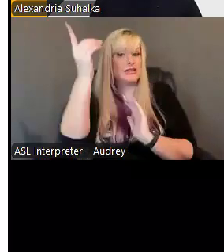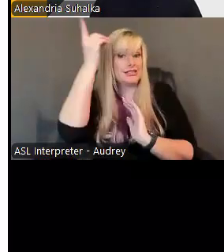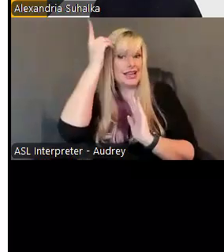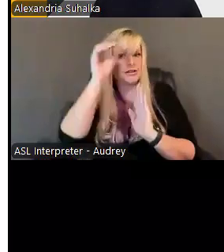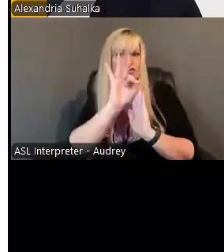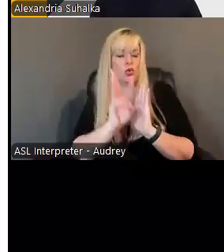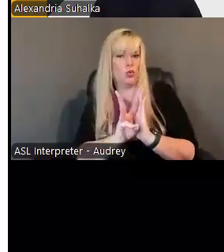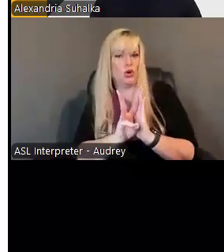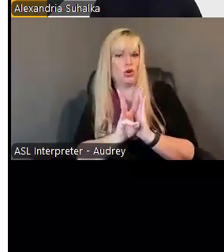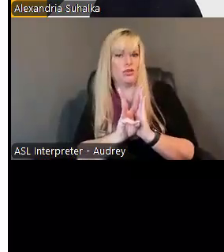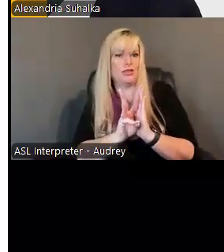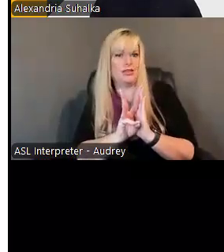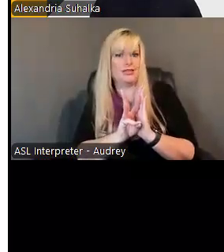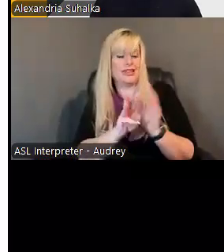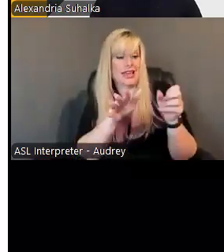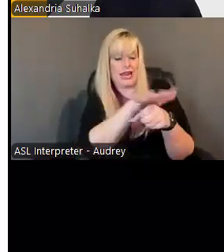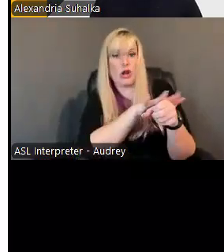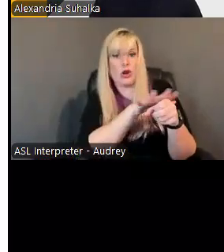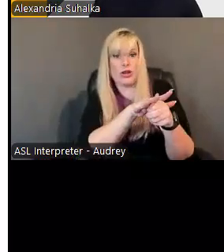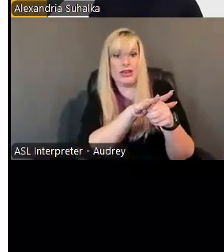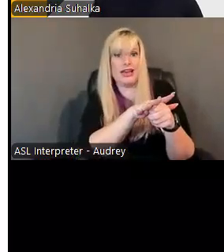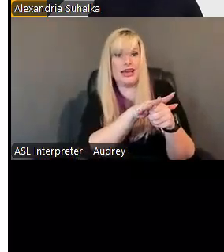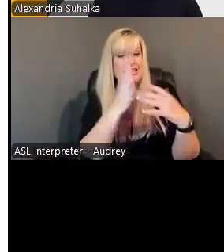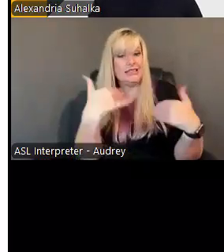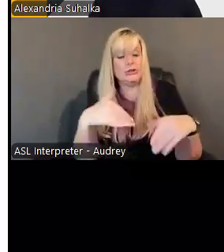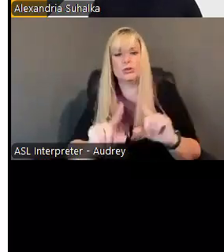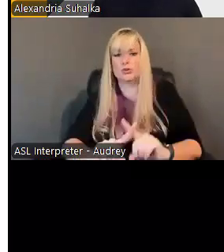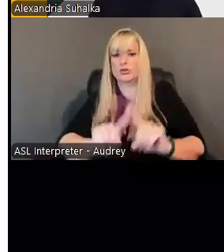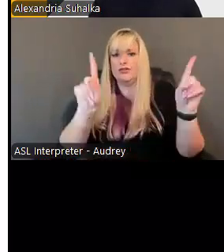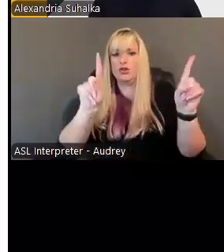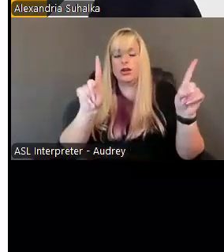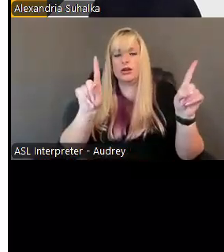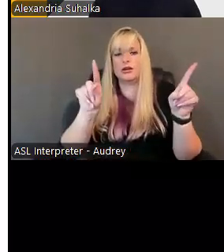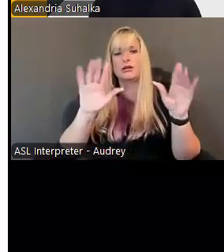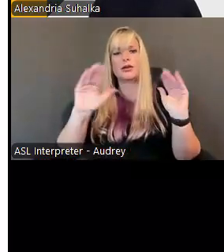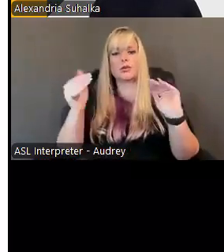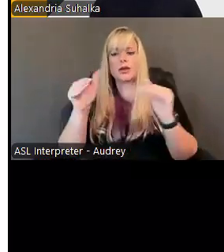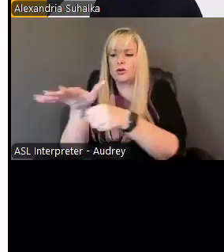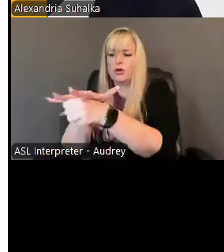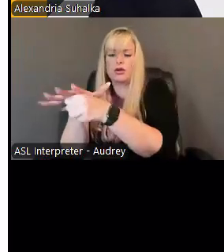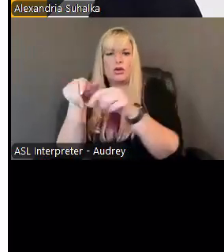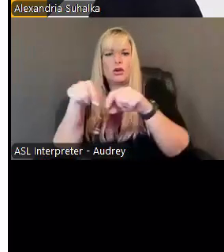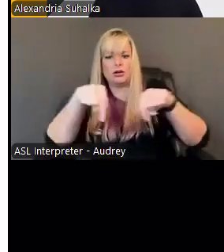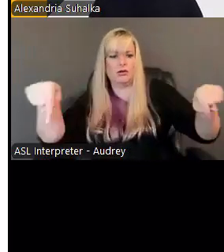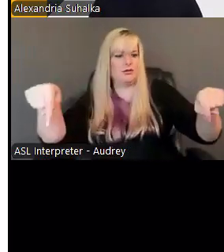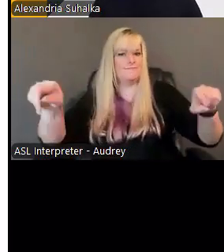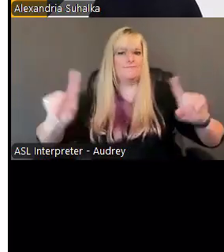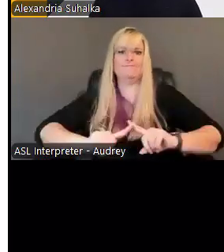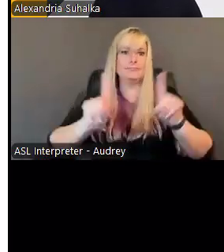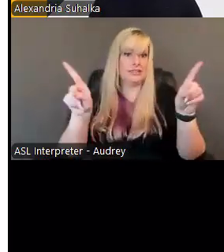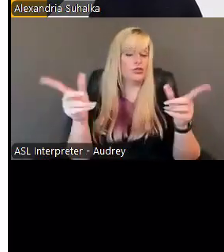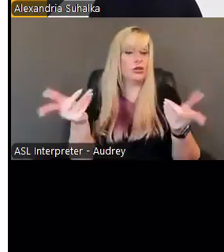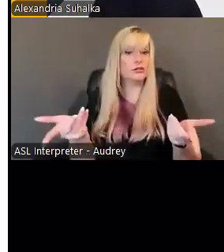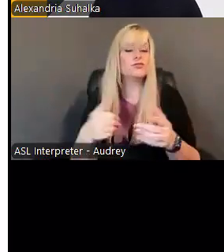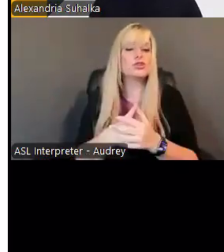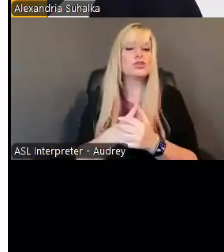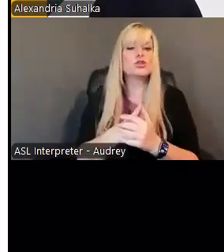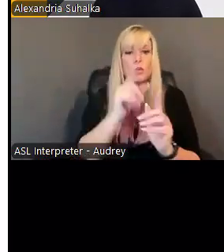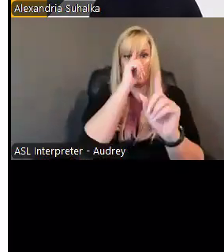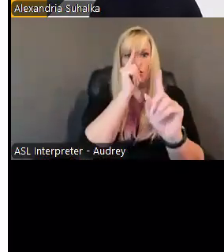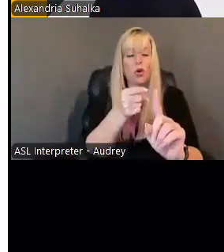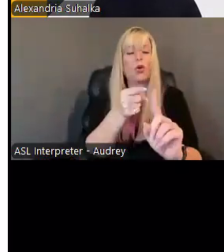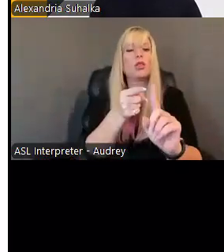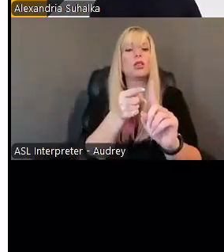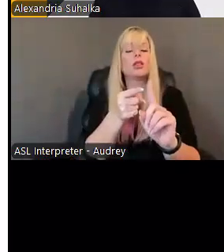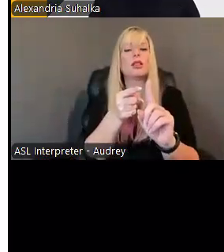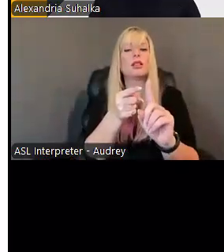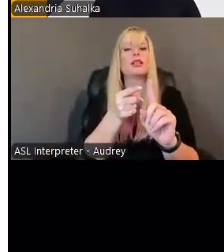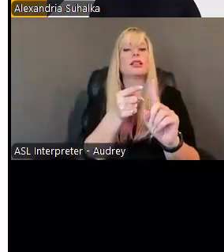even from each other within a few months. Next slide. So our aim was to take the research that